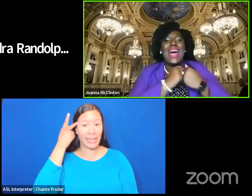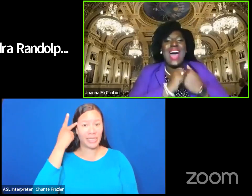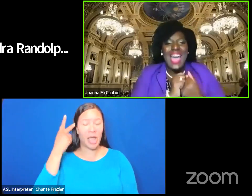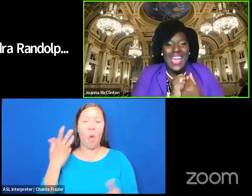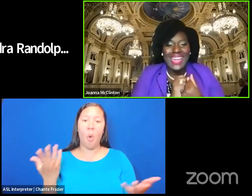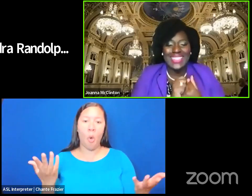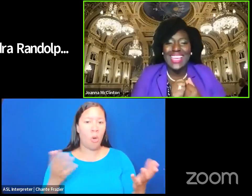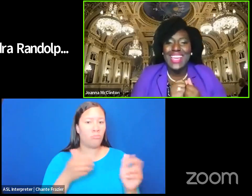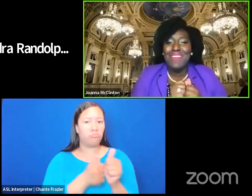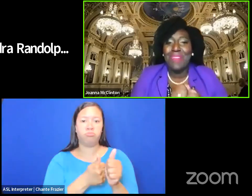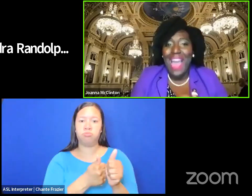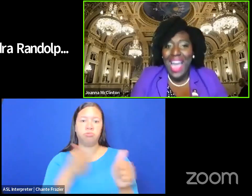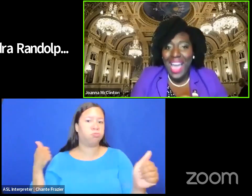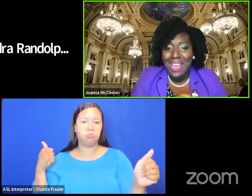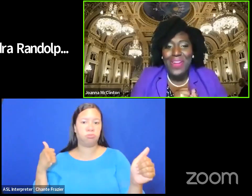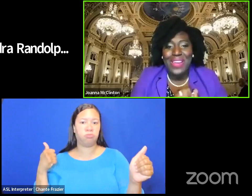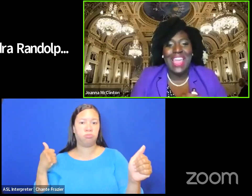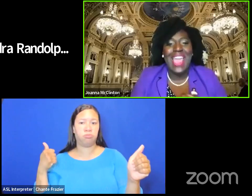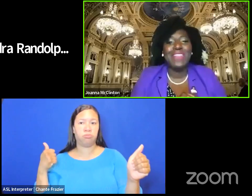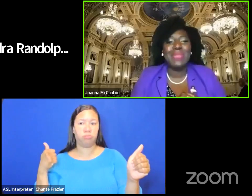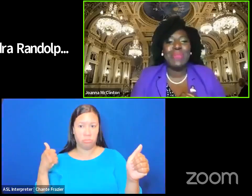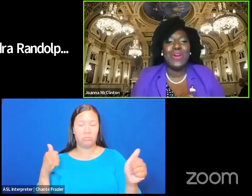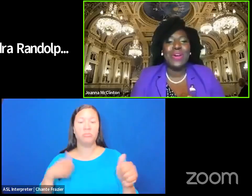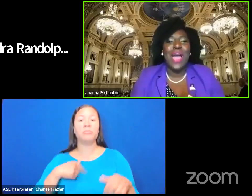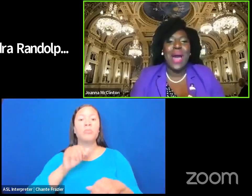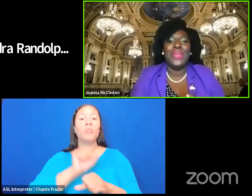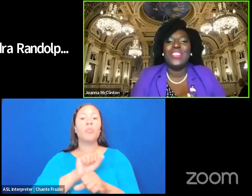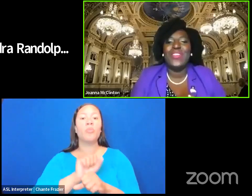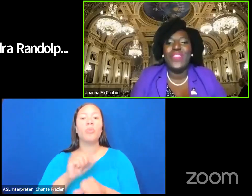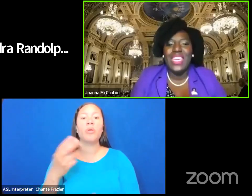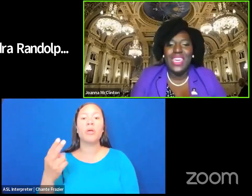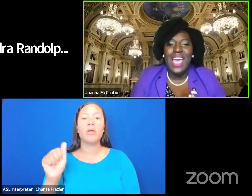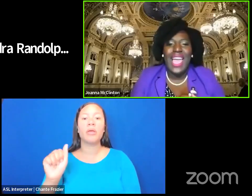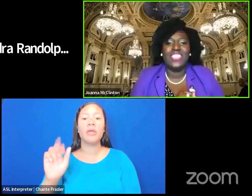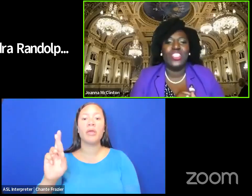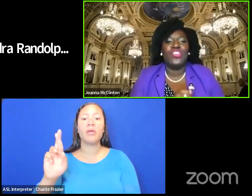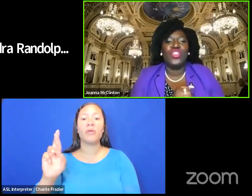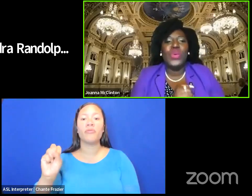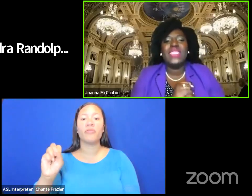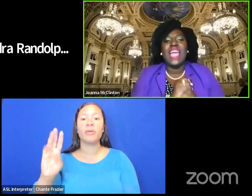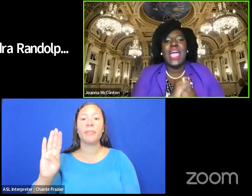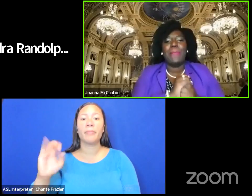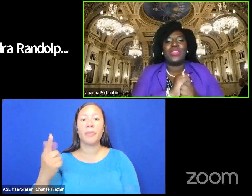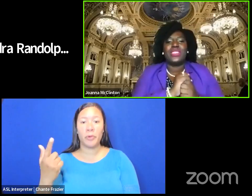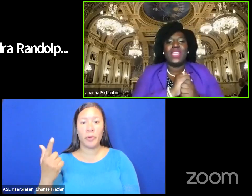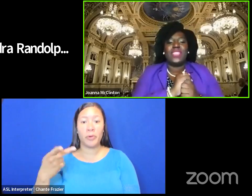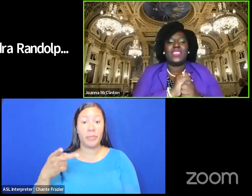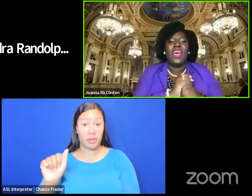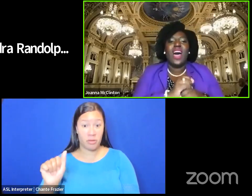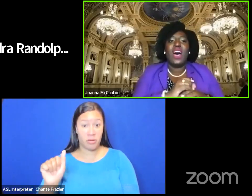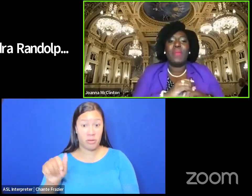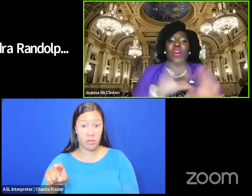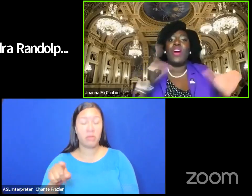color it's just that one%. When we look at